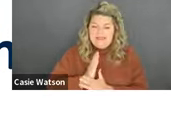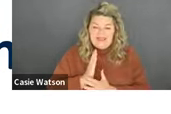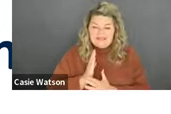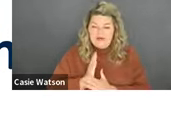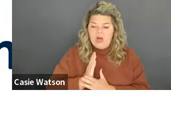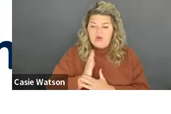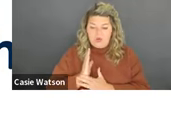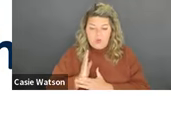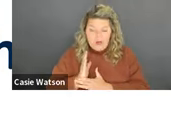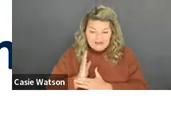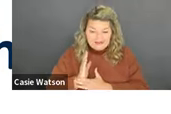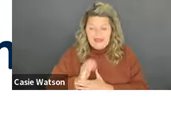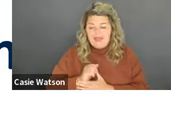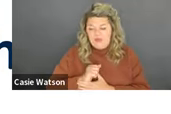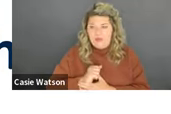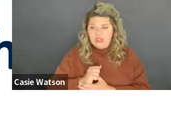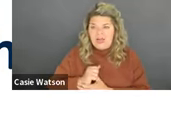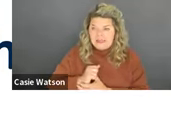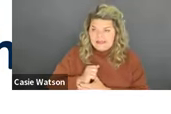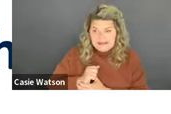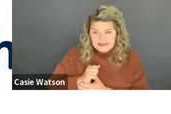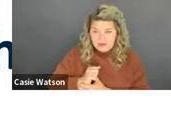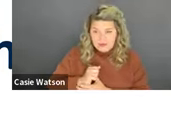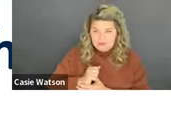It's ASLCARTRequest@umich.edu